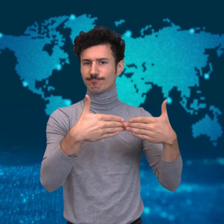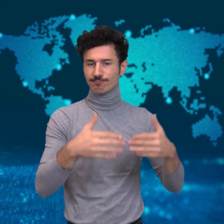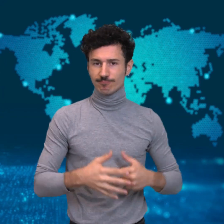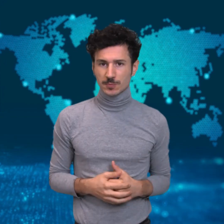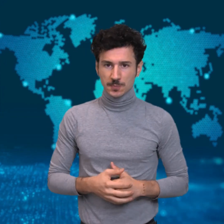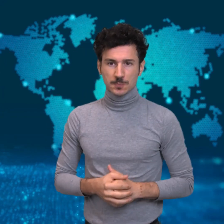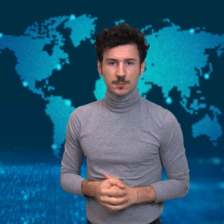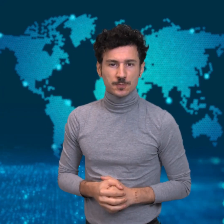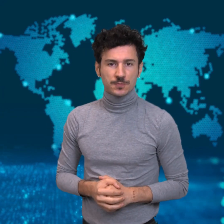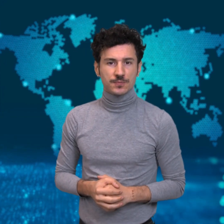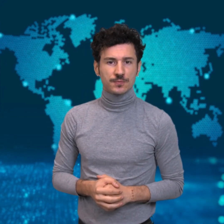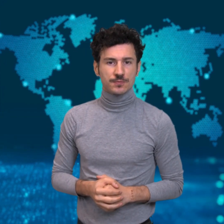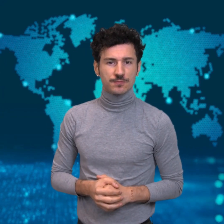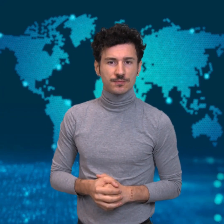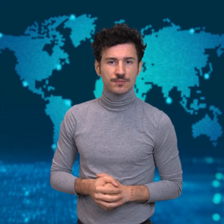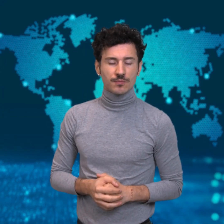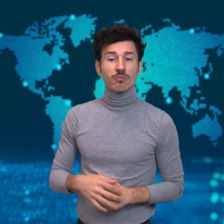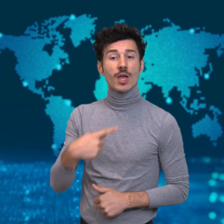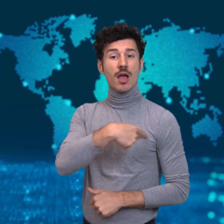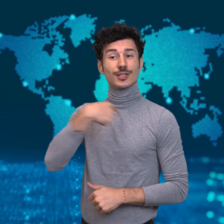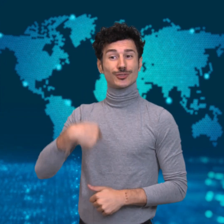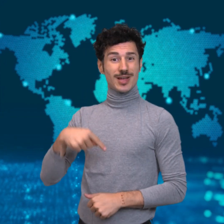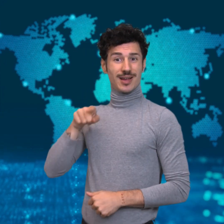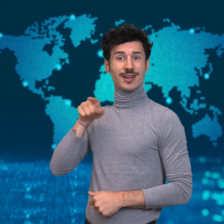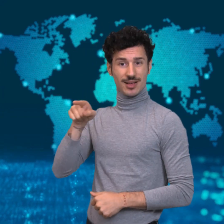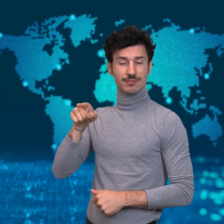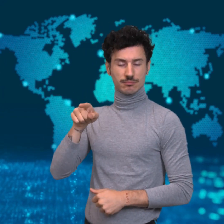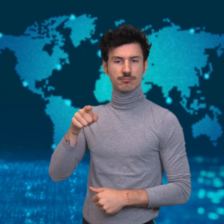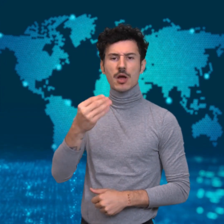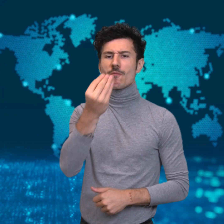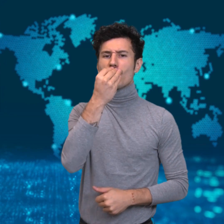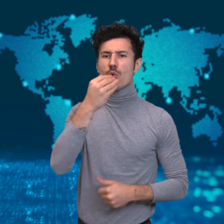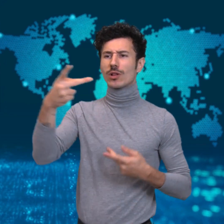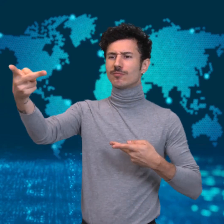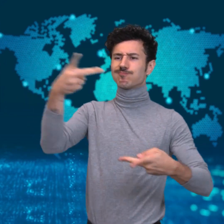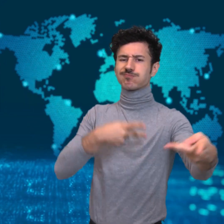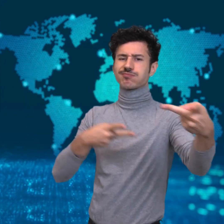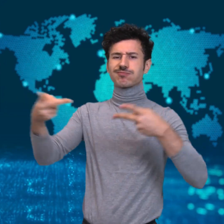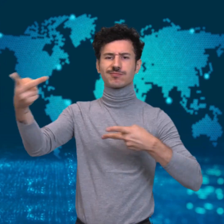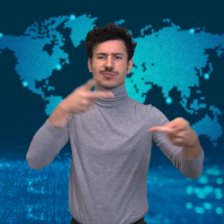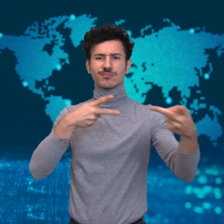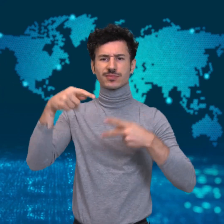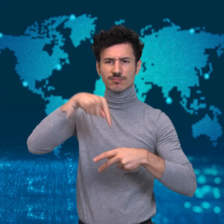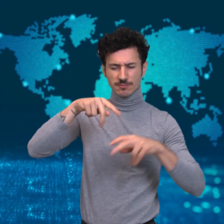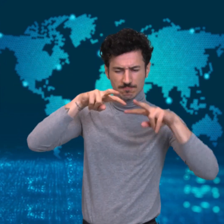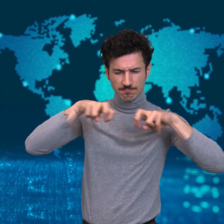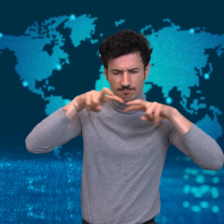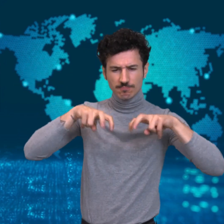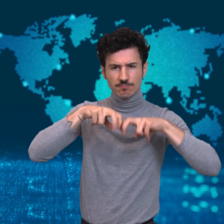Kenya has allowed pubs to reopen, but has not reopened schools.